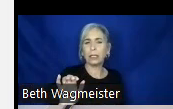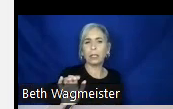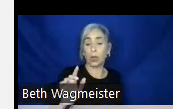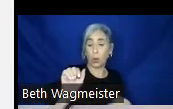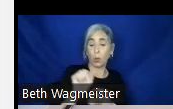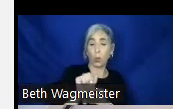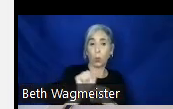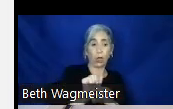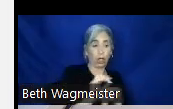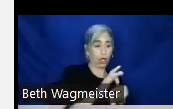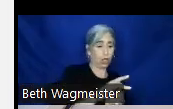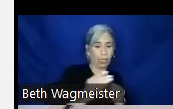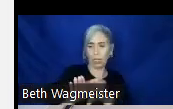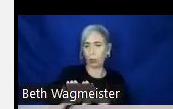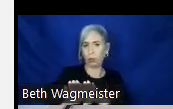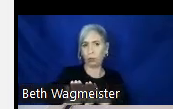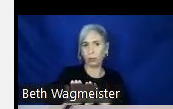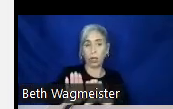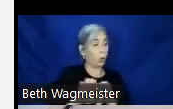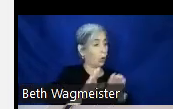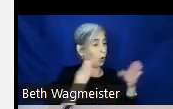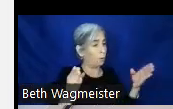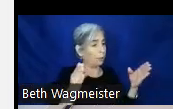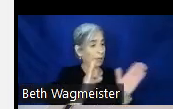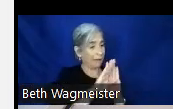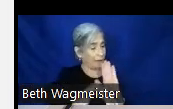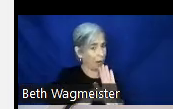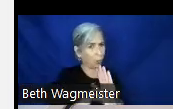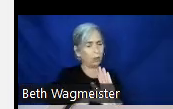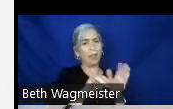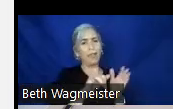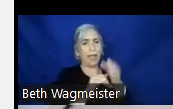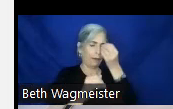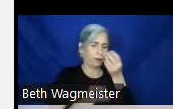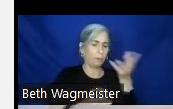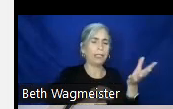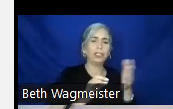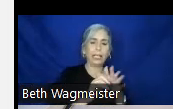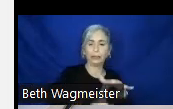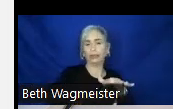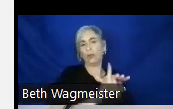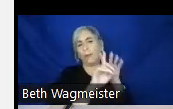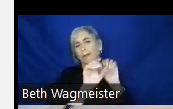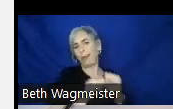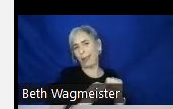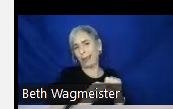closed. Or we'll be open in a half hour. That information can show up on the front end, based